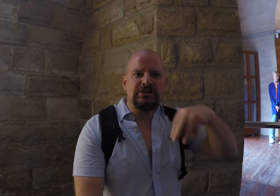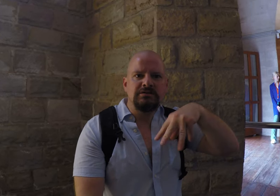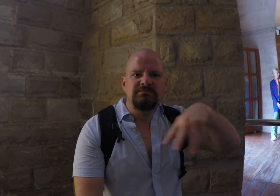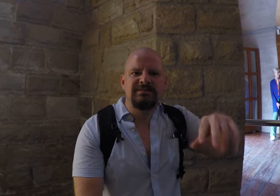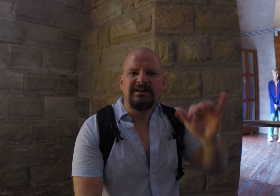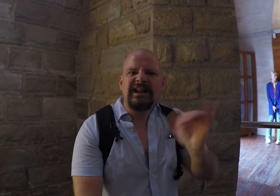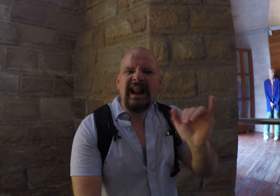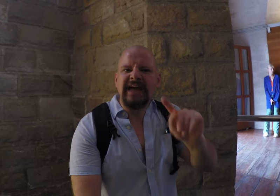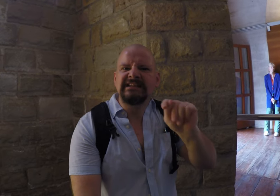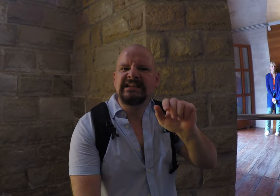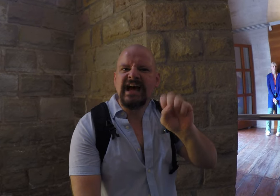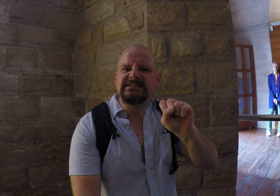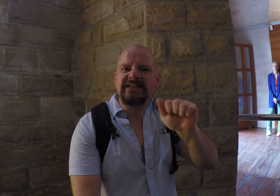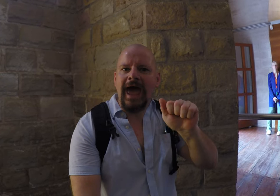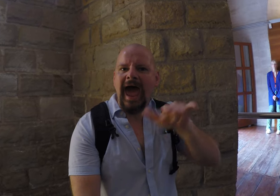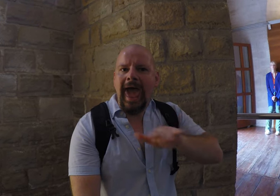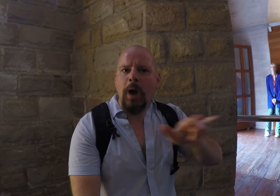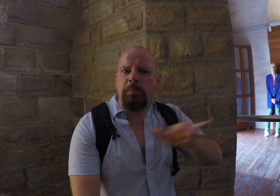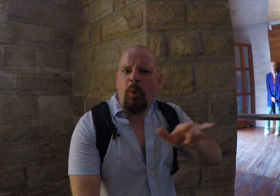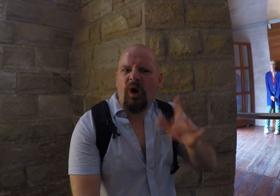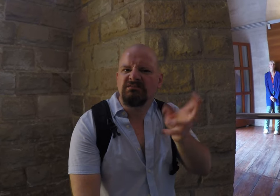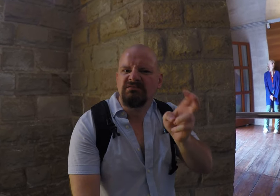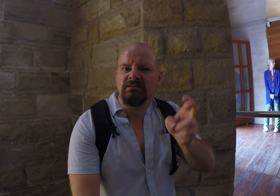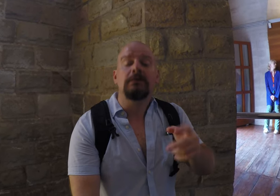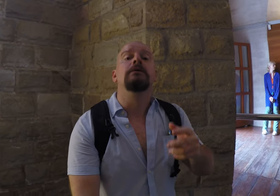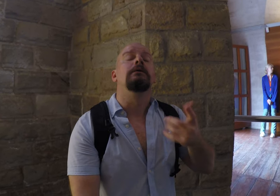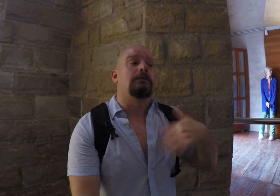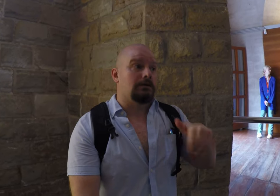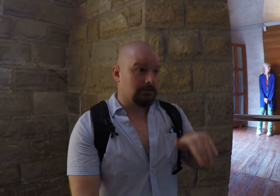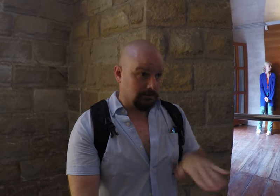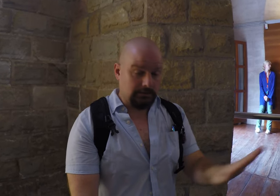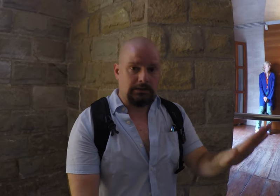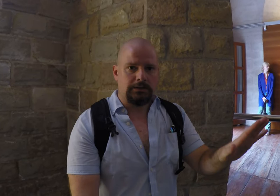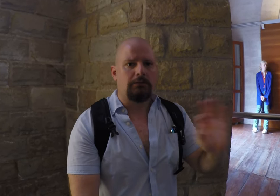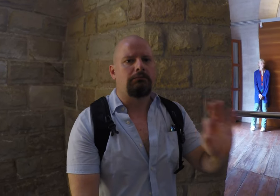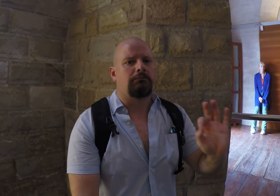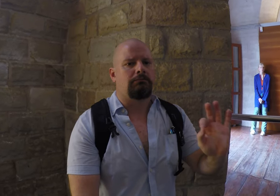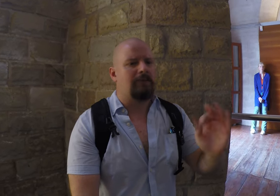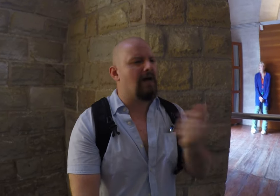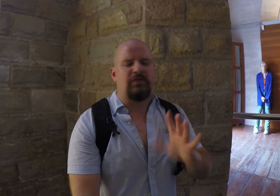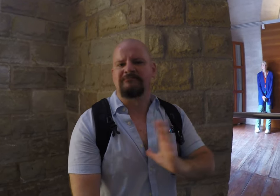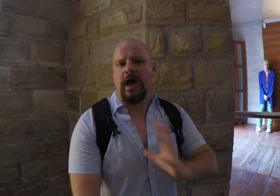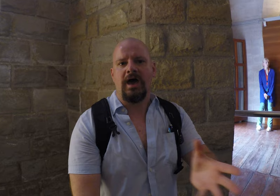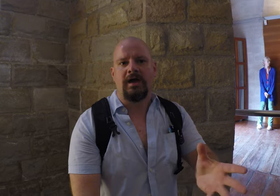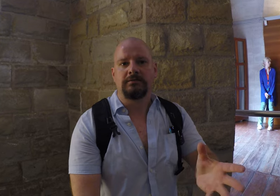the X-ray to scan just like TSA at airports. Everything was fine in the meantime and we got through.